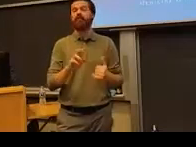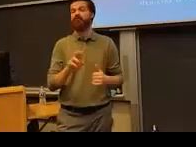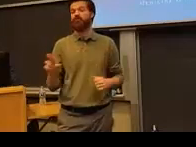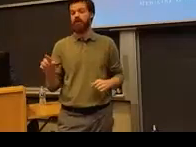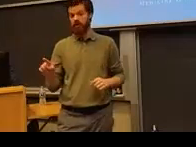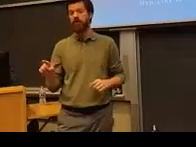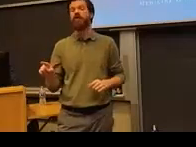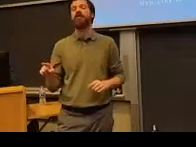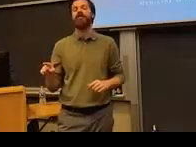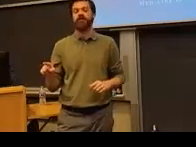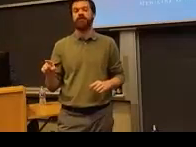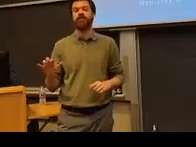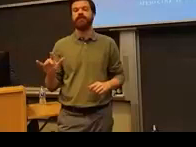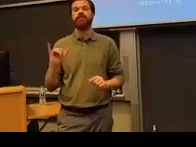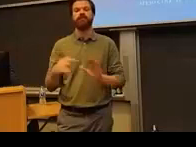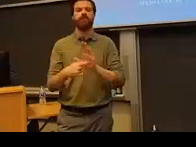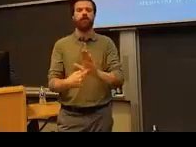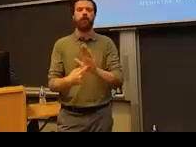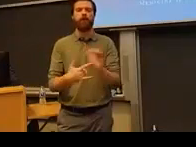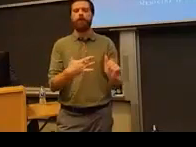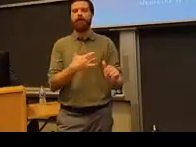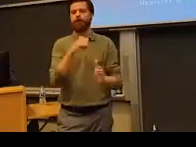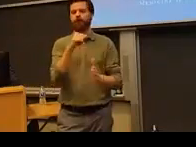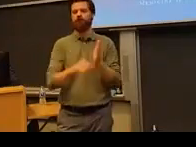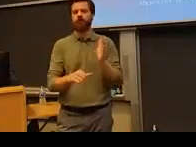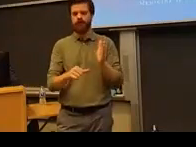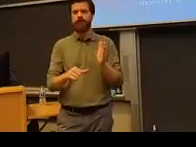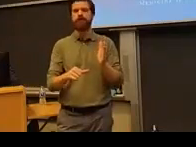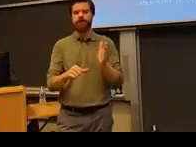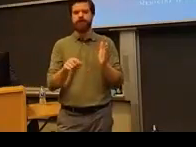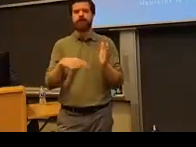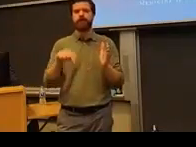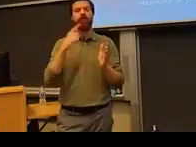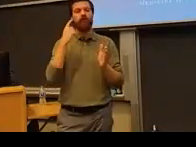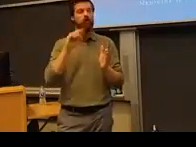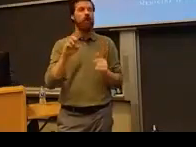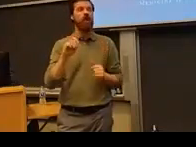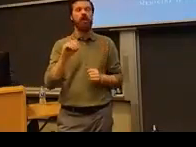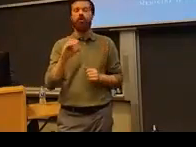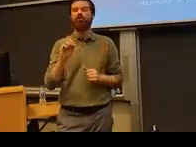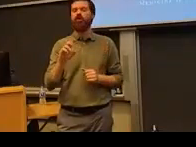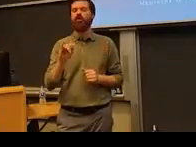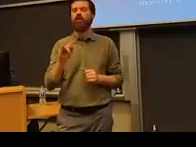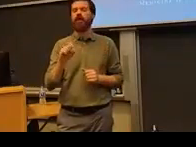showing uh heart surgeries for endocarditis related to substance use and in particular the